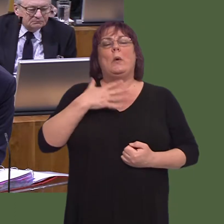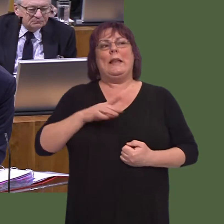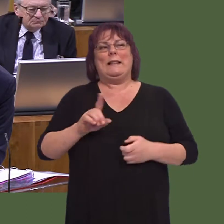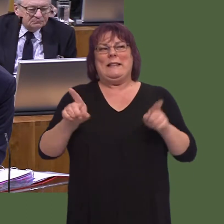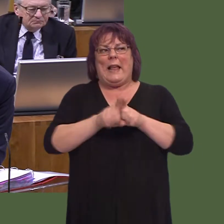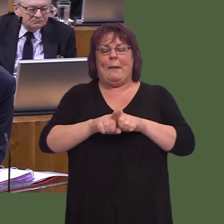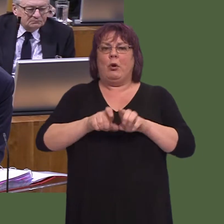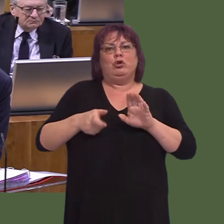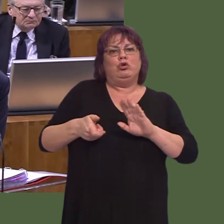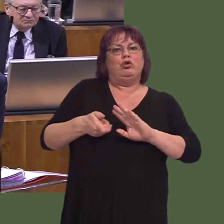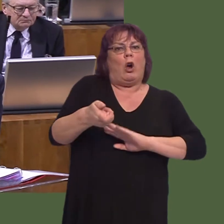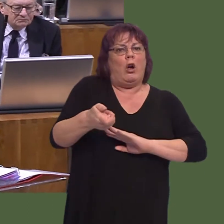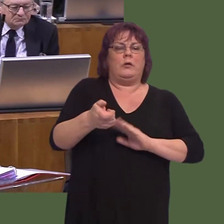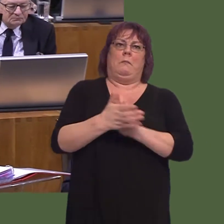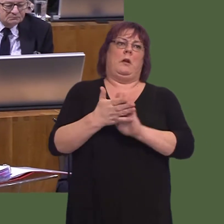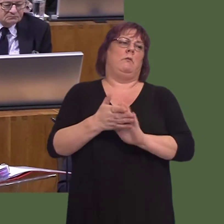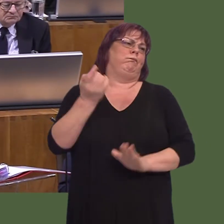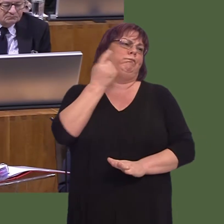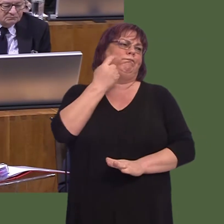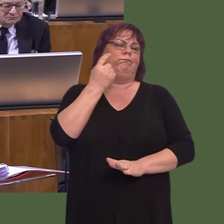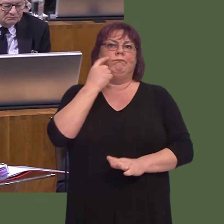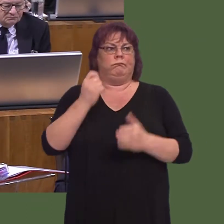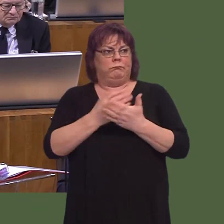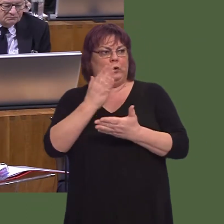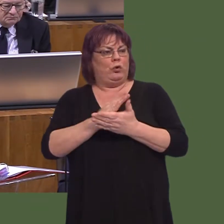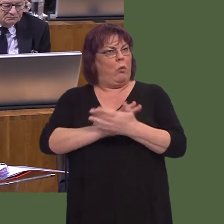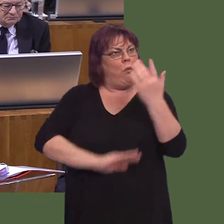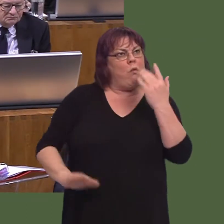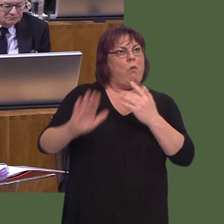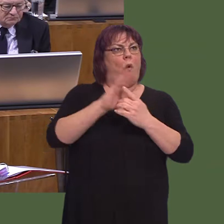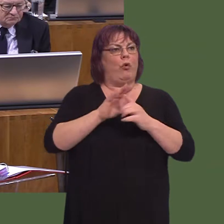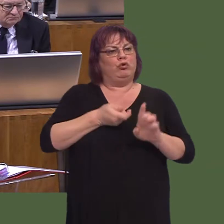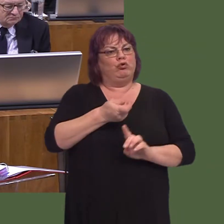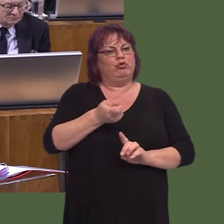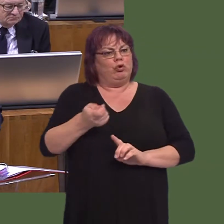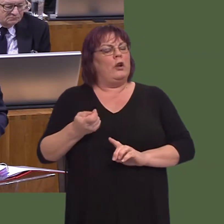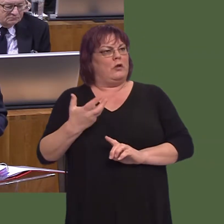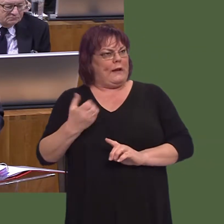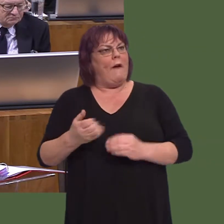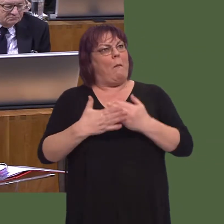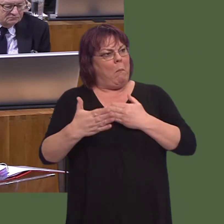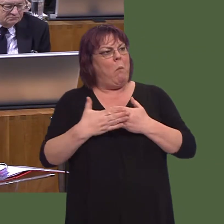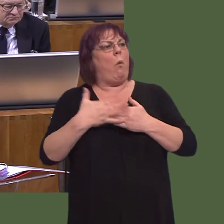charger, then it would be easier for the Government to ensure that we can facilitate having more charging points.